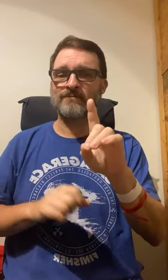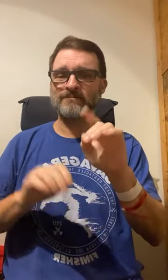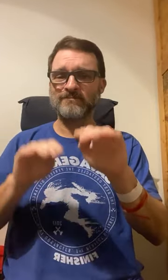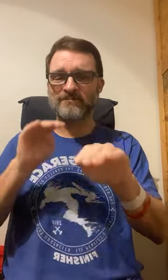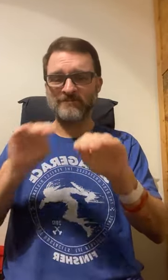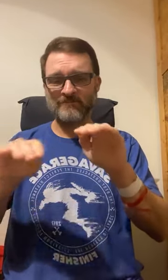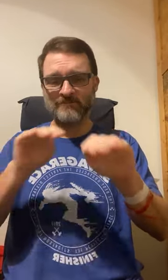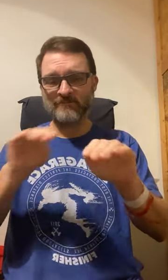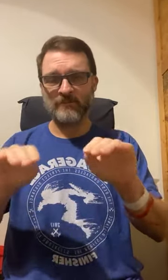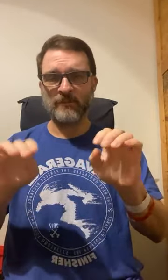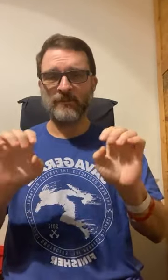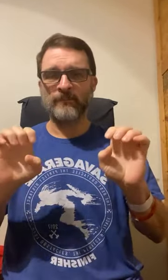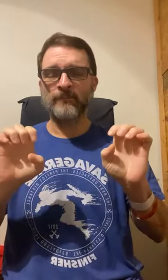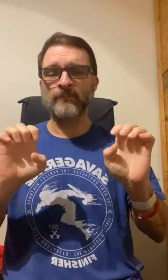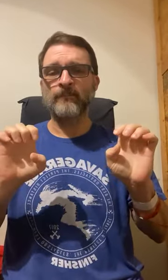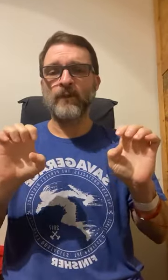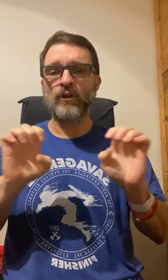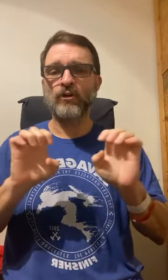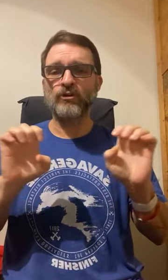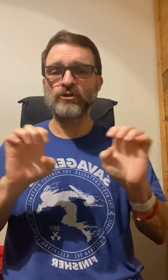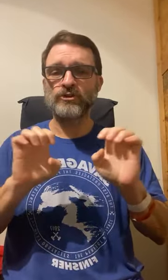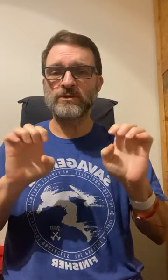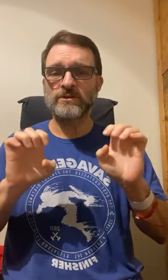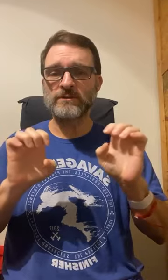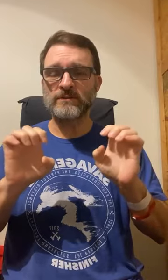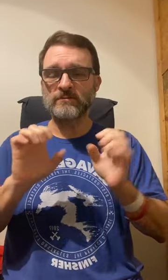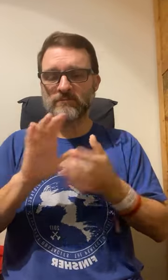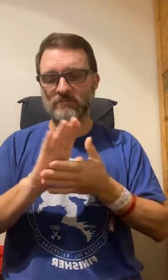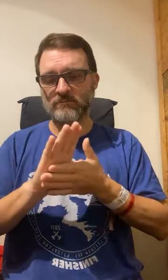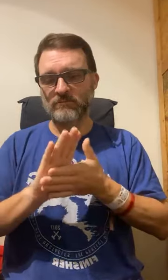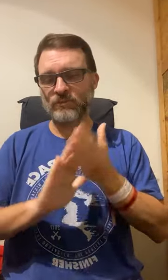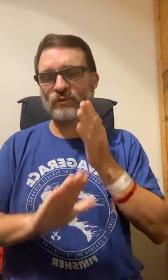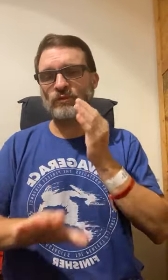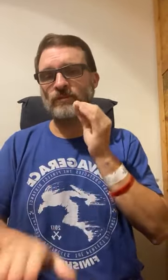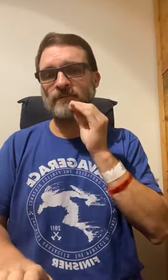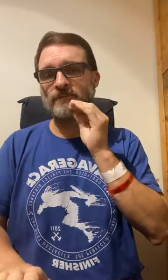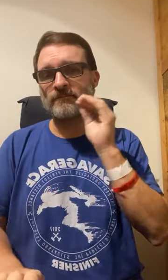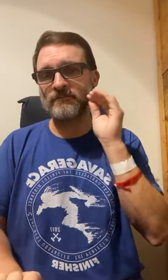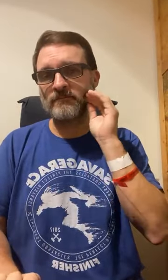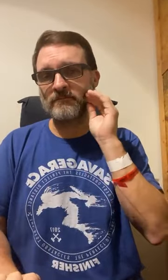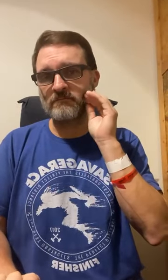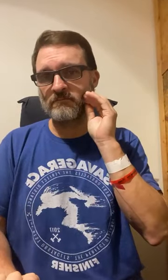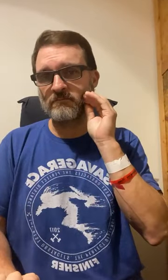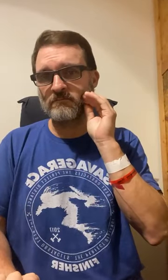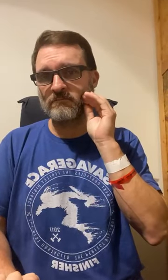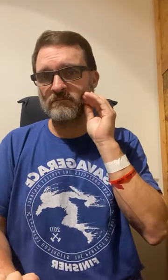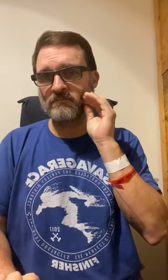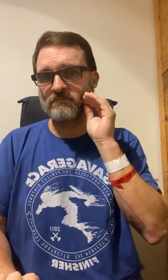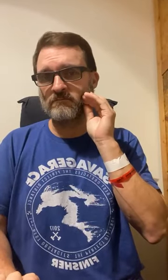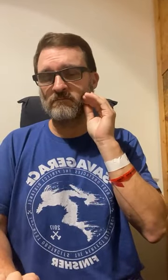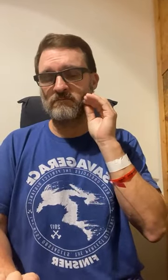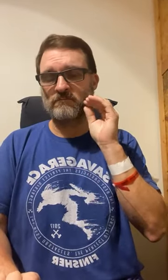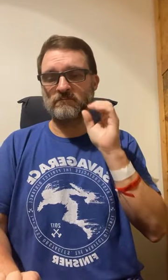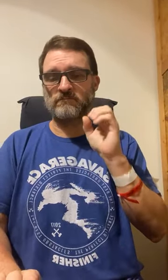She did decide it was an emergency and time to go home. It was an emergency to go home